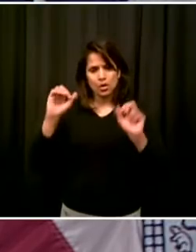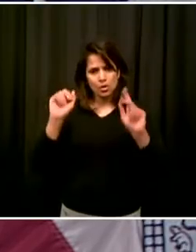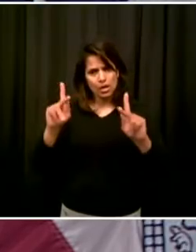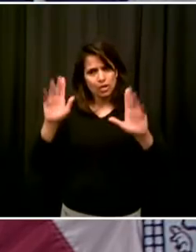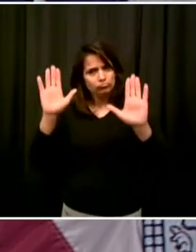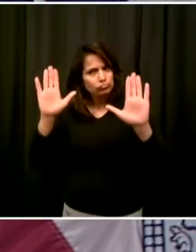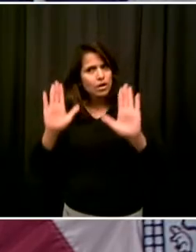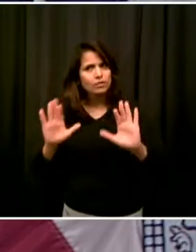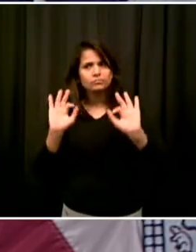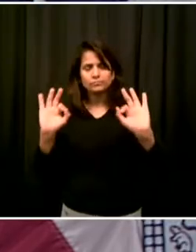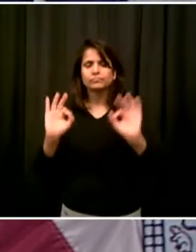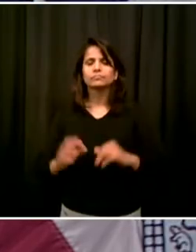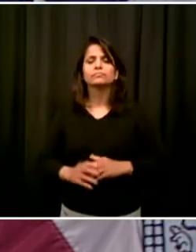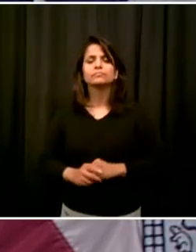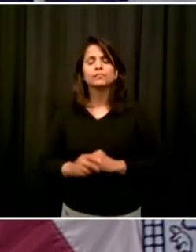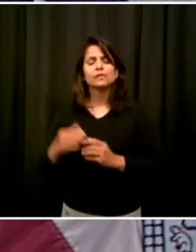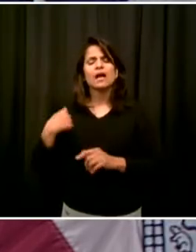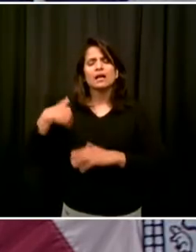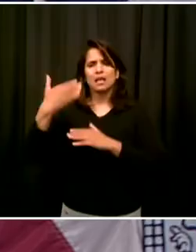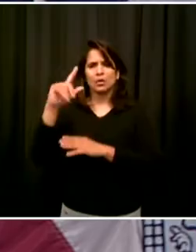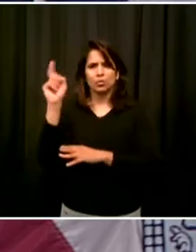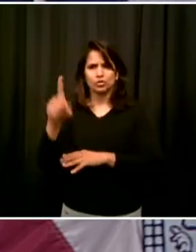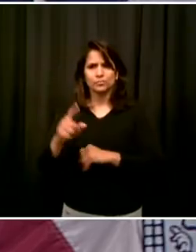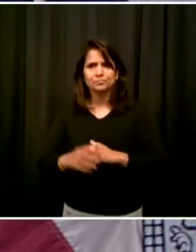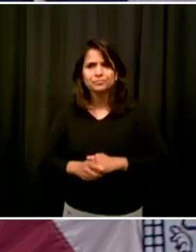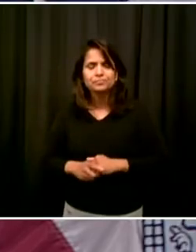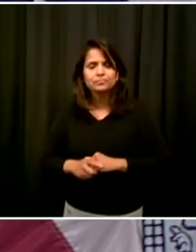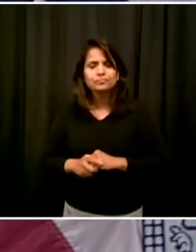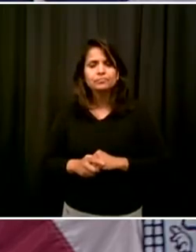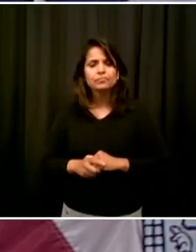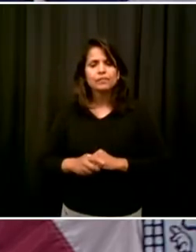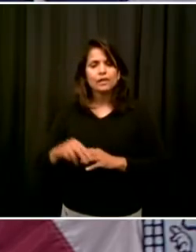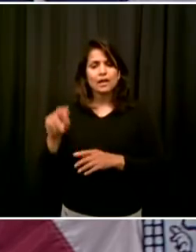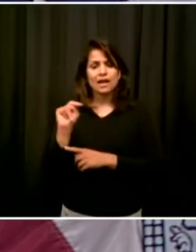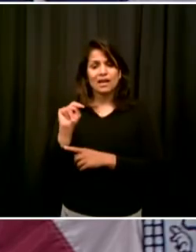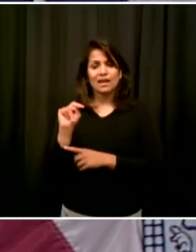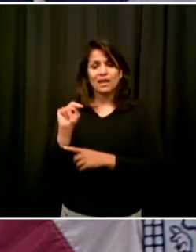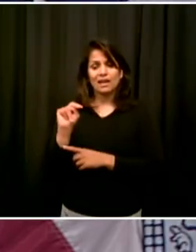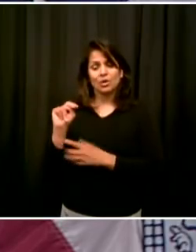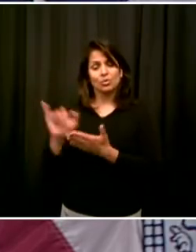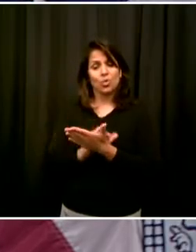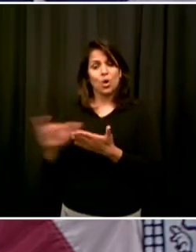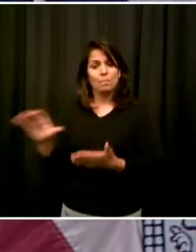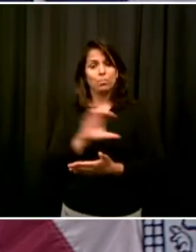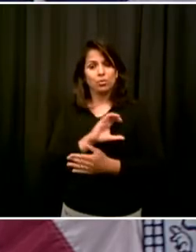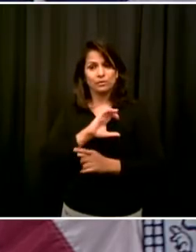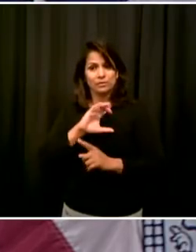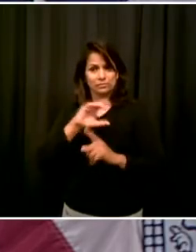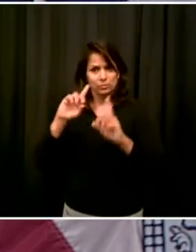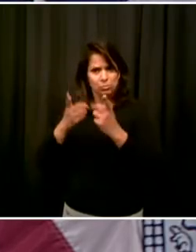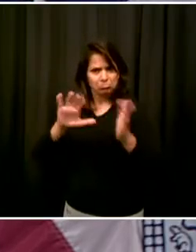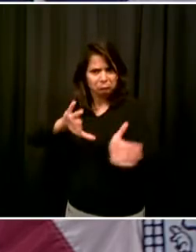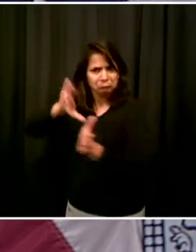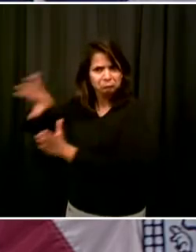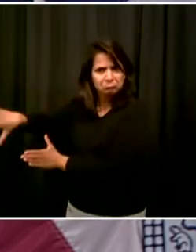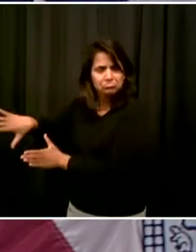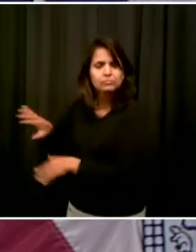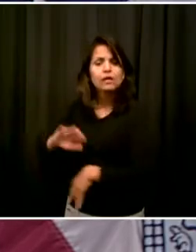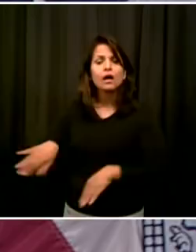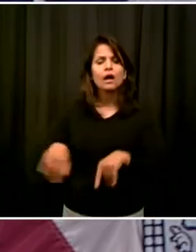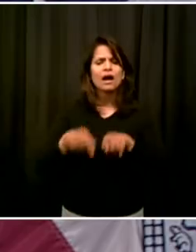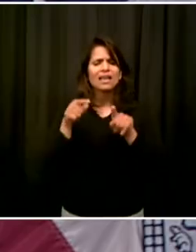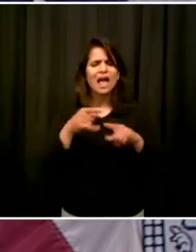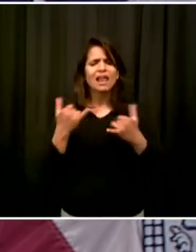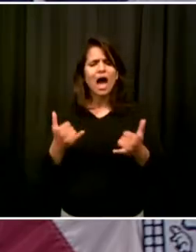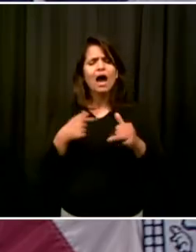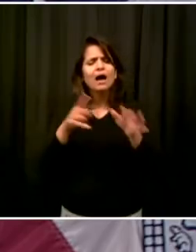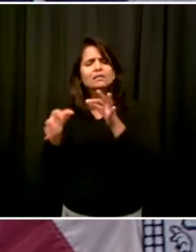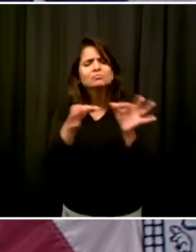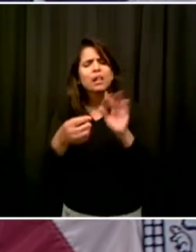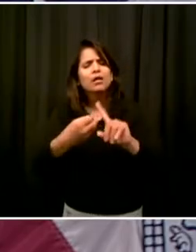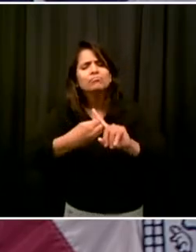THE ANSWER IS